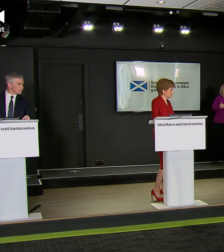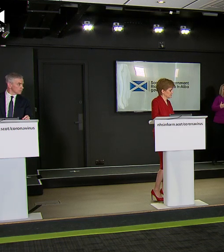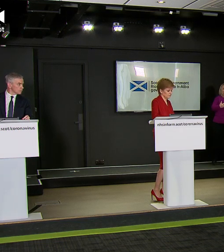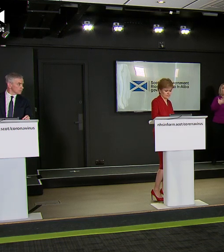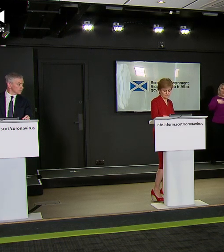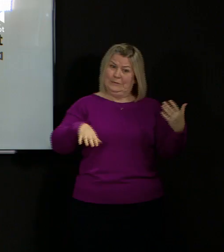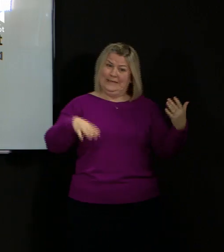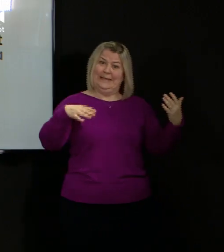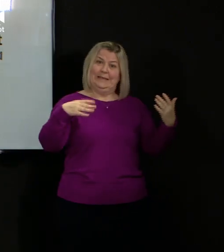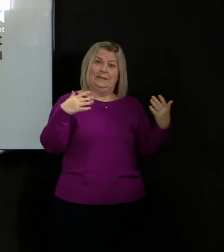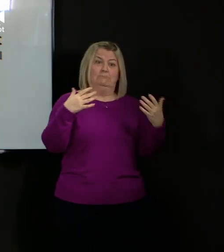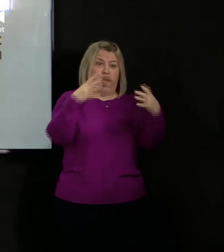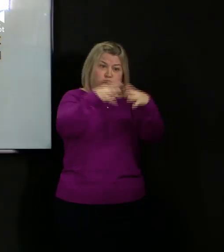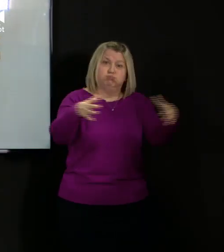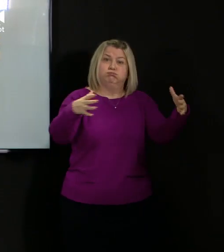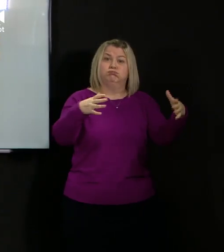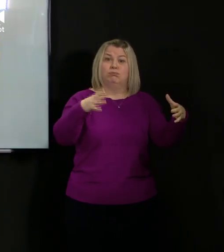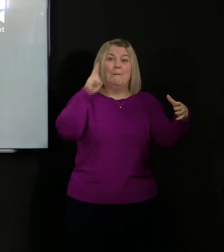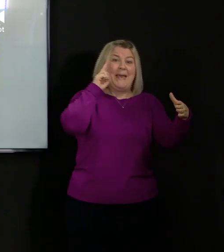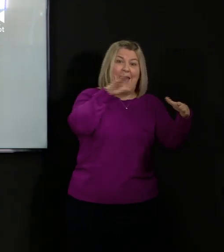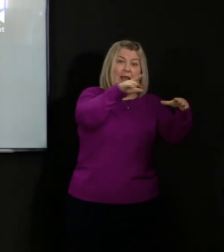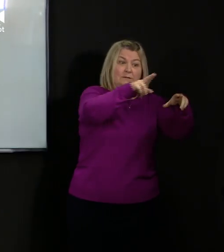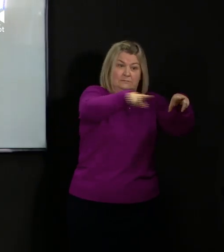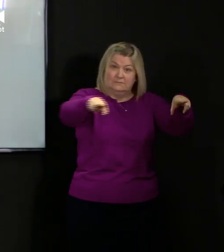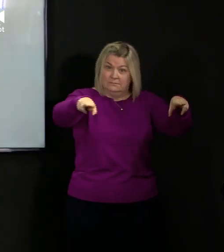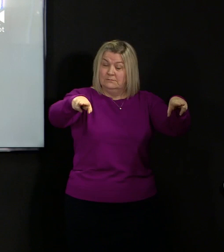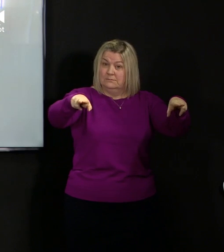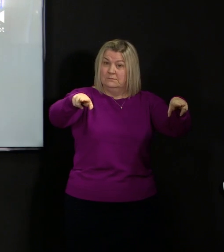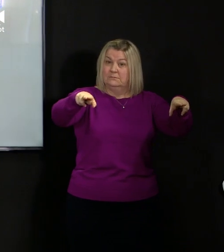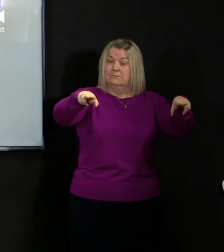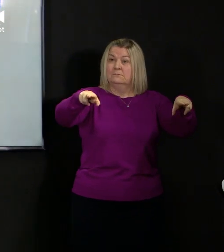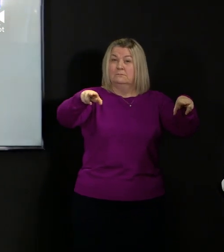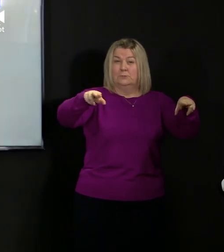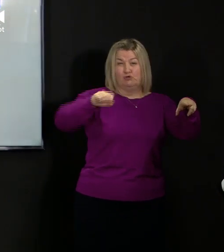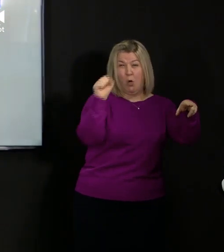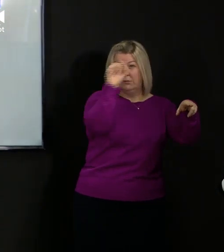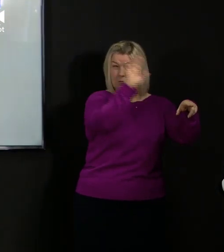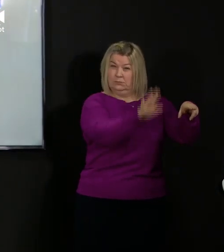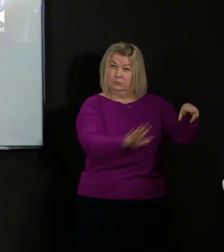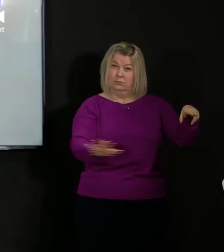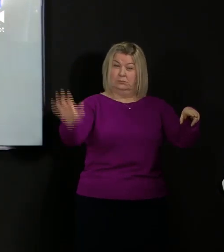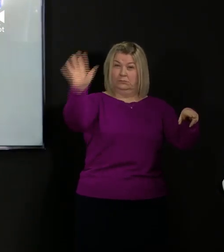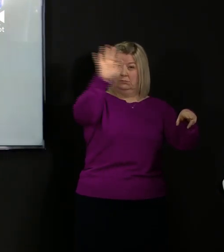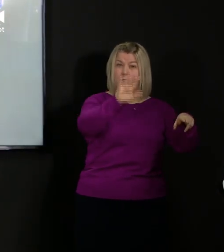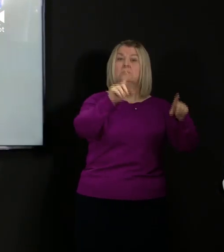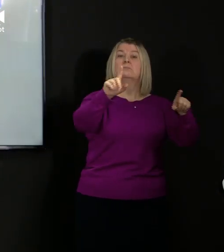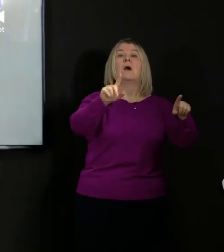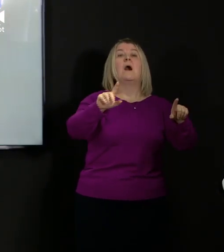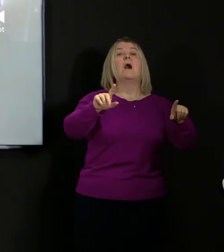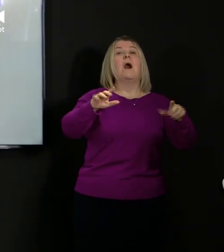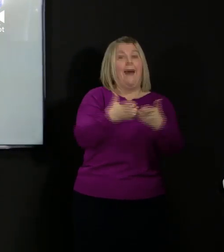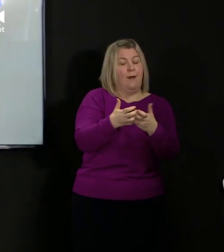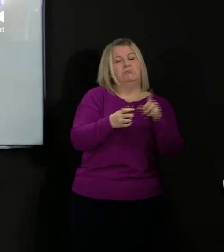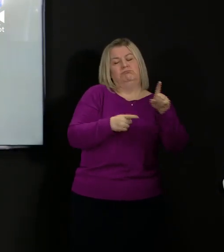inside our NHS estate we do that by pausing our, primarily our elective care work but